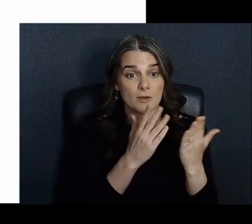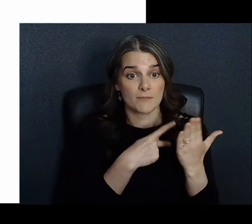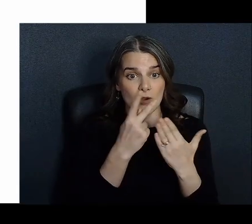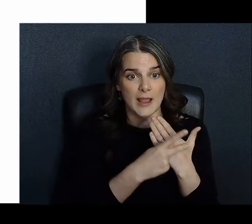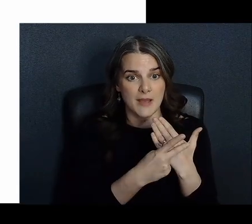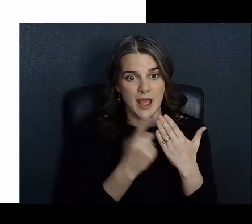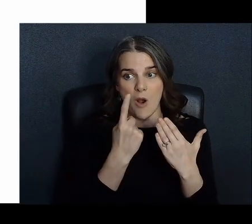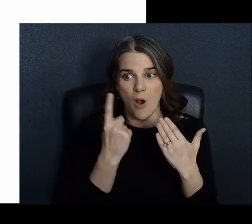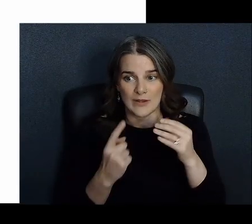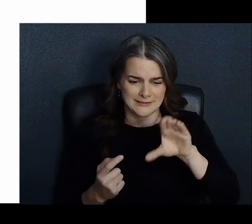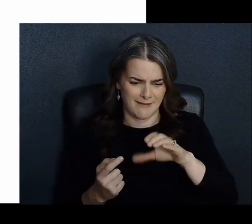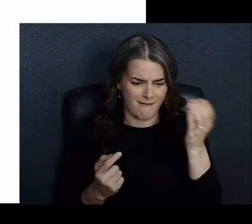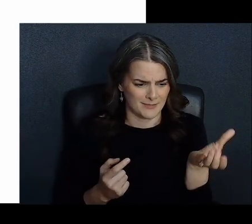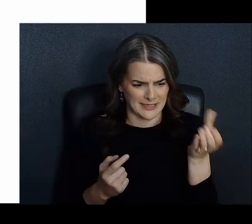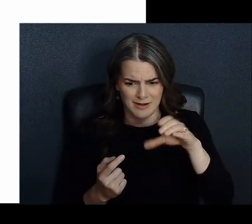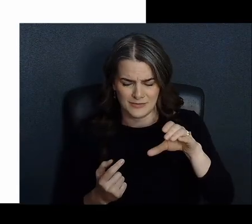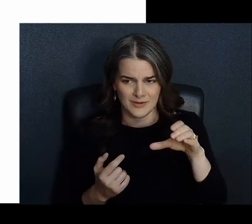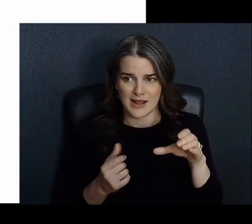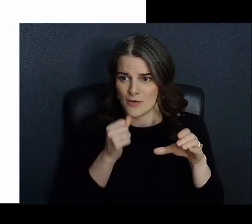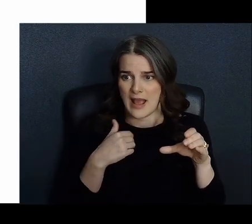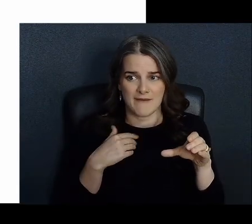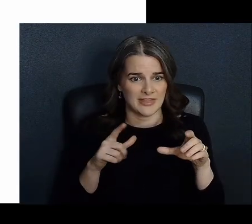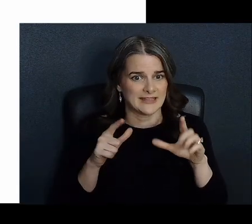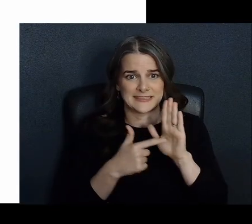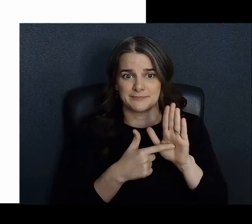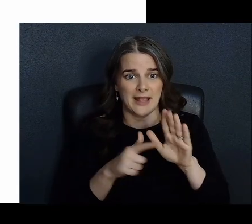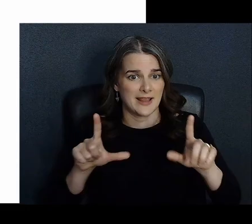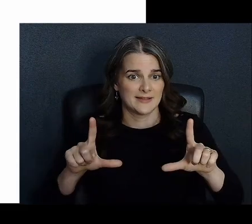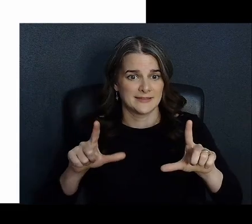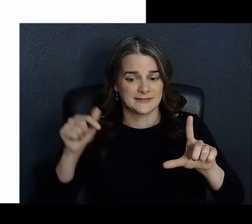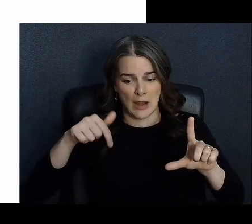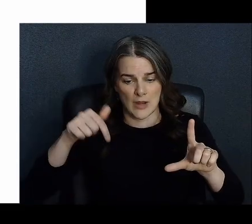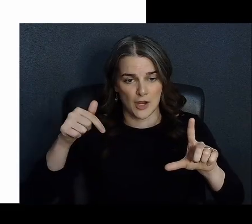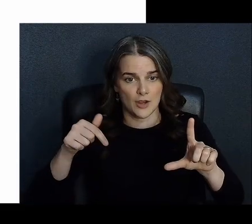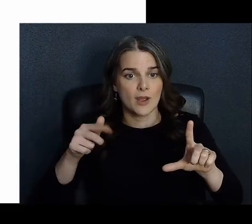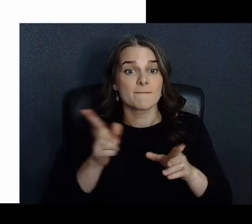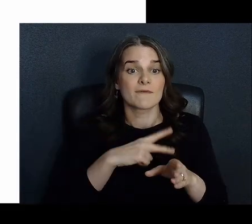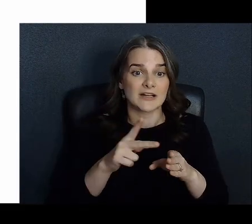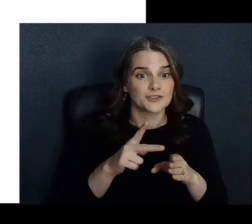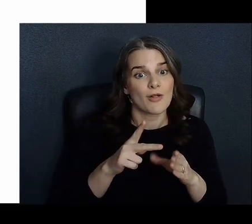don't have the display, which would be down here. The refreshable Braille would be on here.